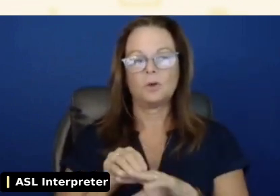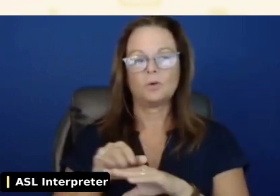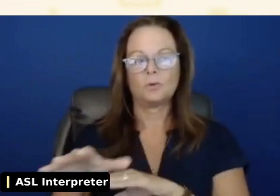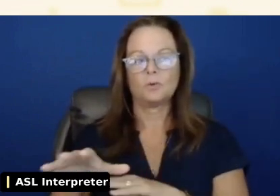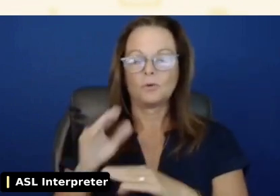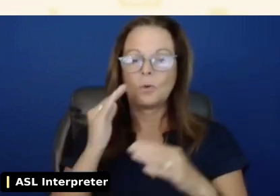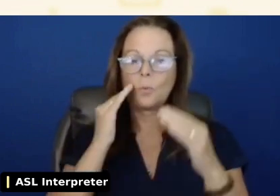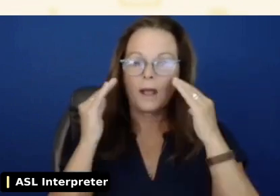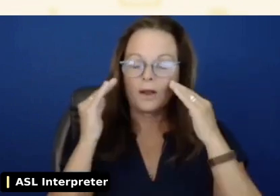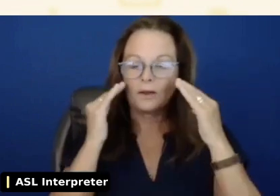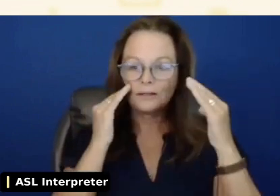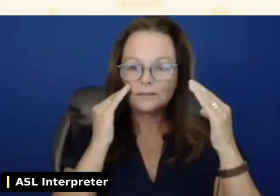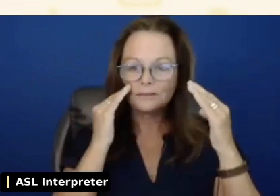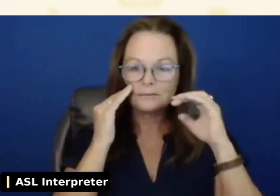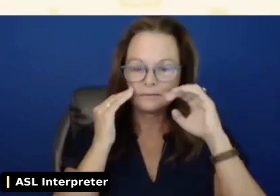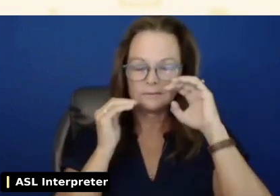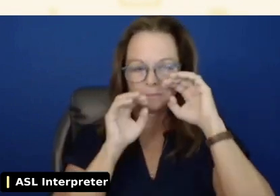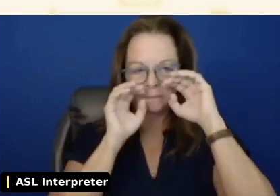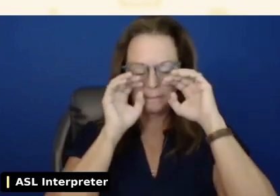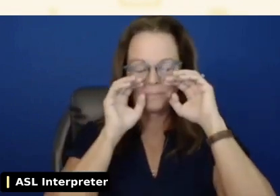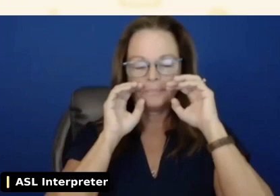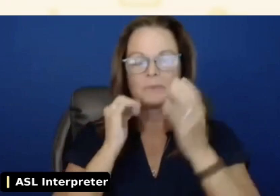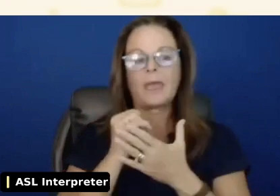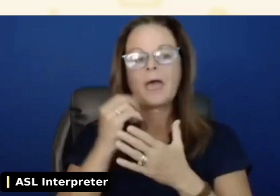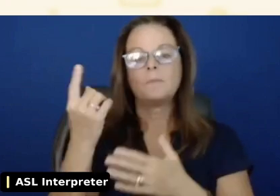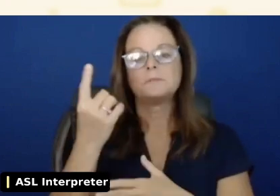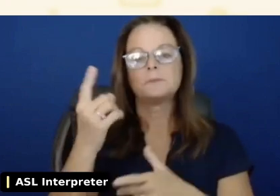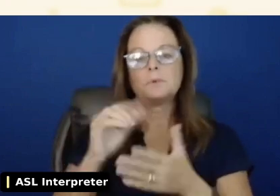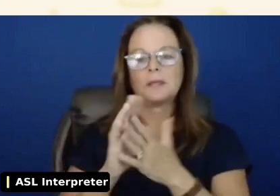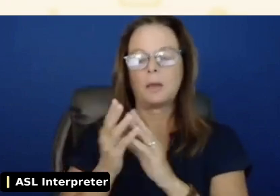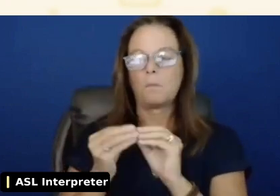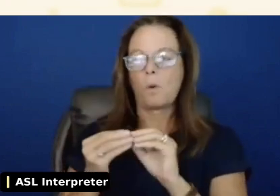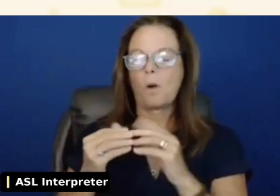so that someone gets more empathy and understanding.